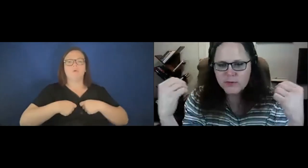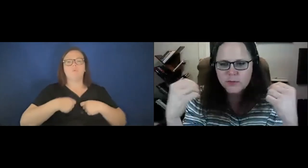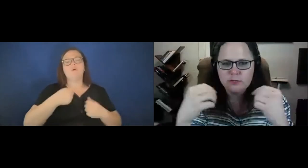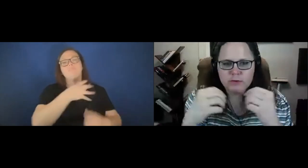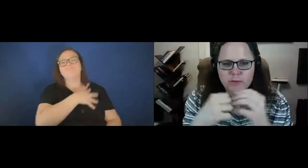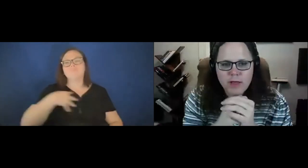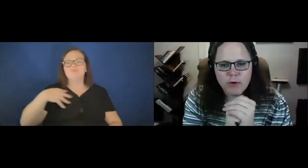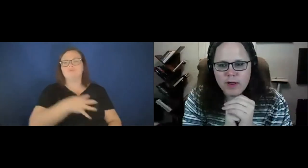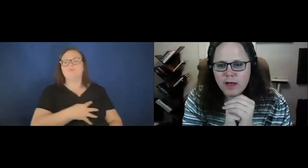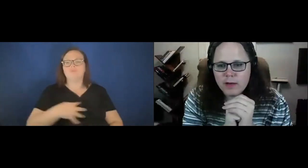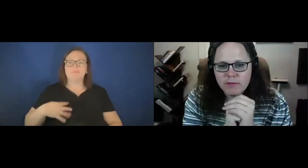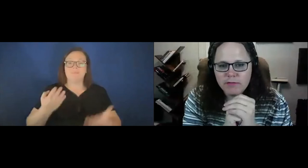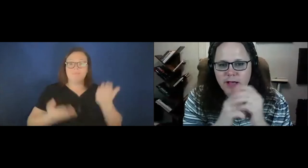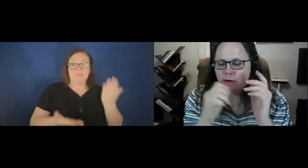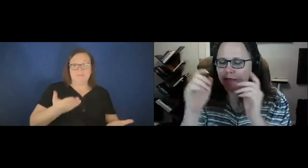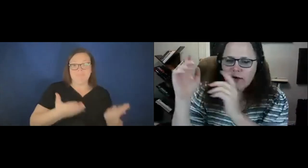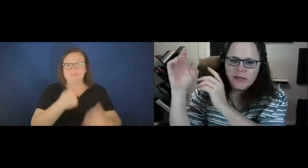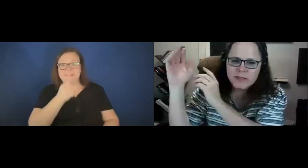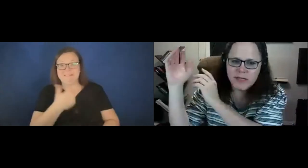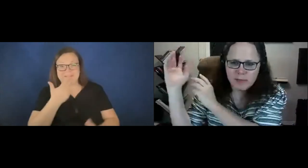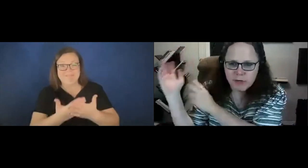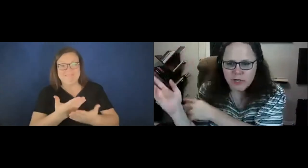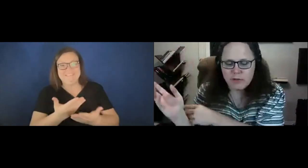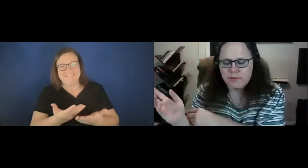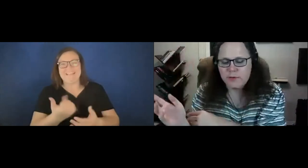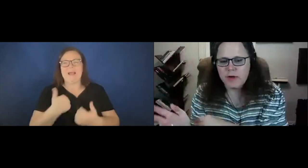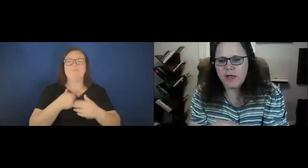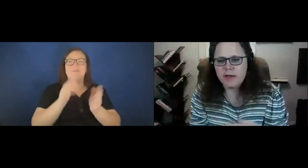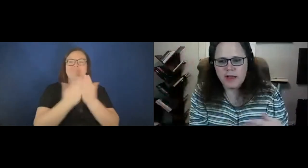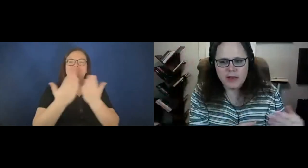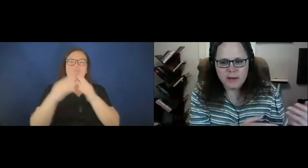stripes, which may or may not be flattering. There is a bookshelf to my right, and a double